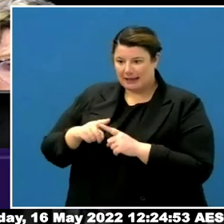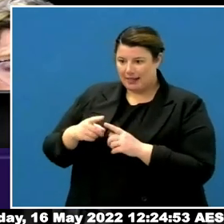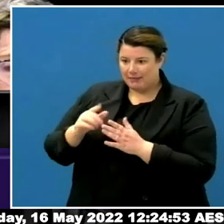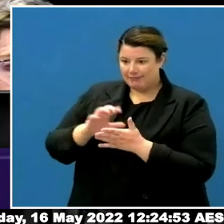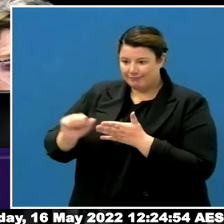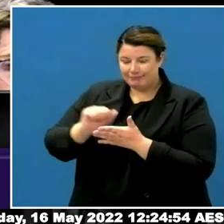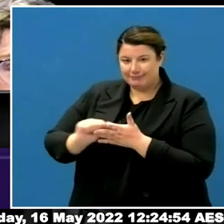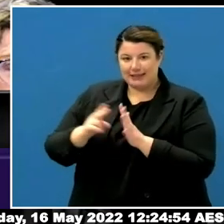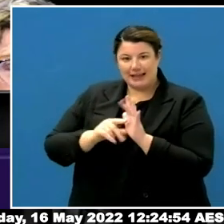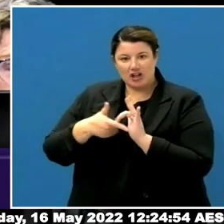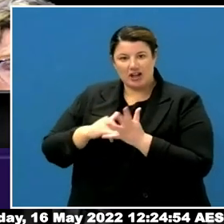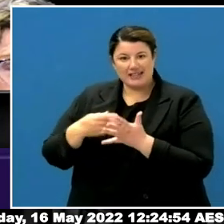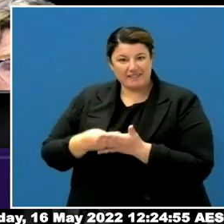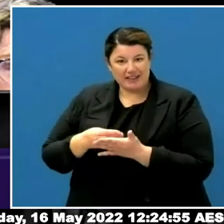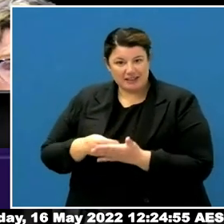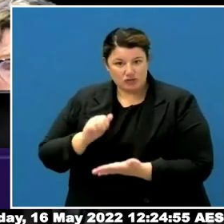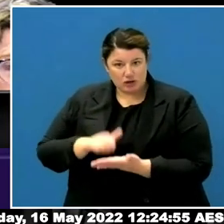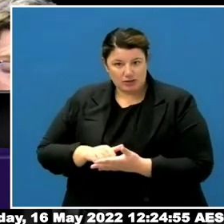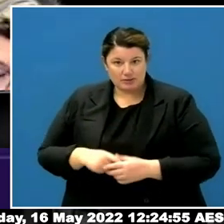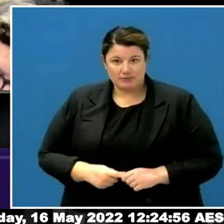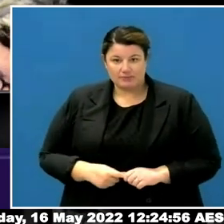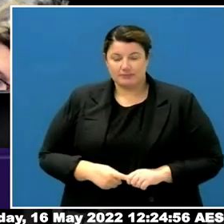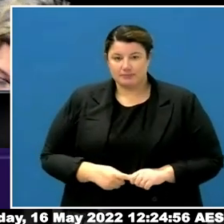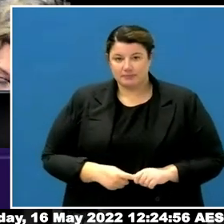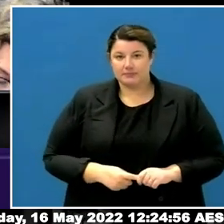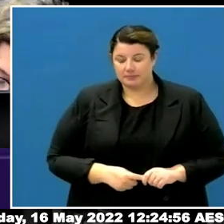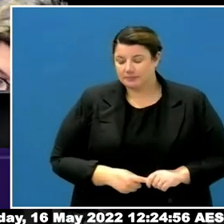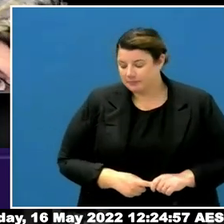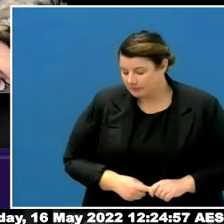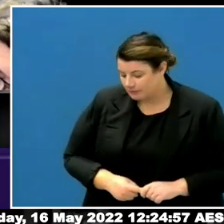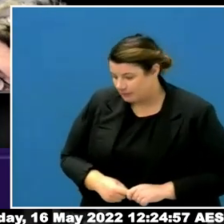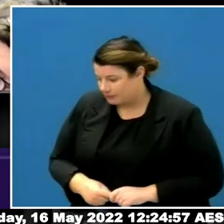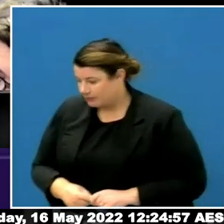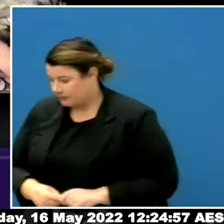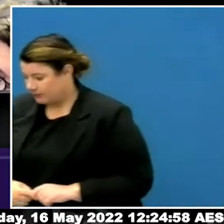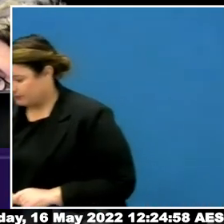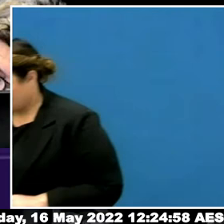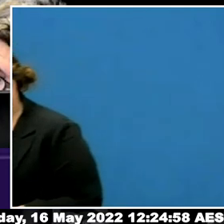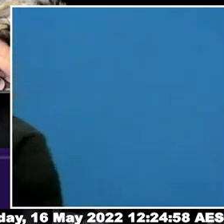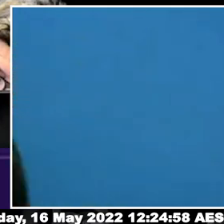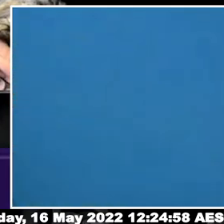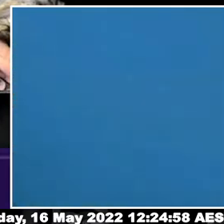You attended the court proceedings. Every single one. MR FOGARTY: Alright.